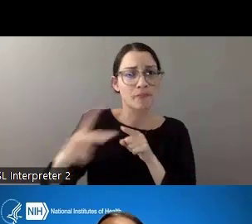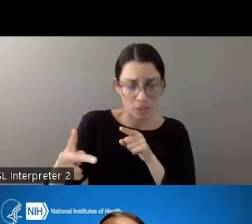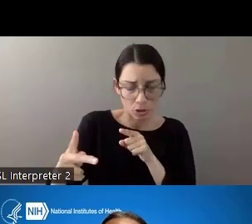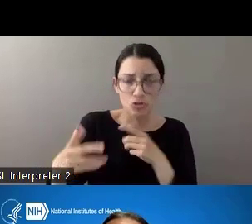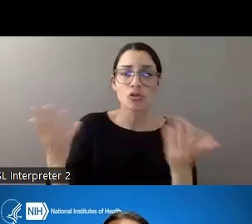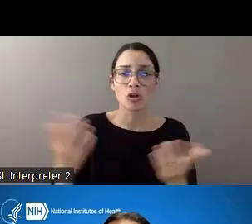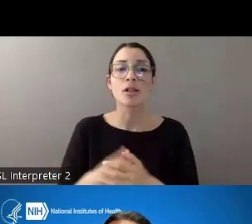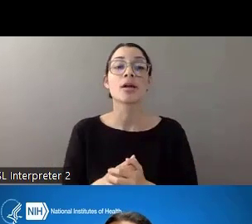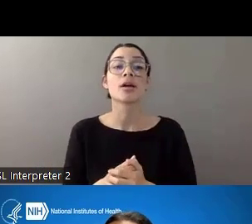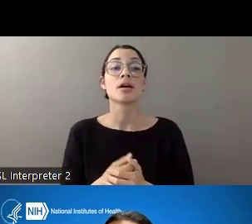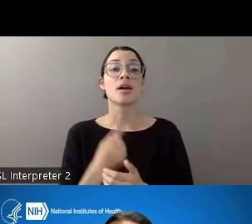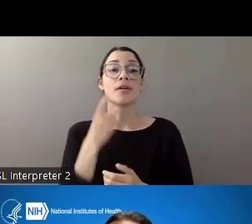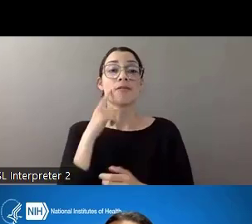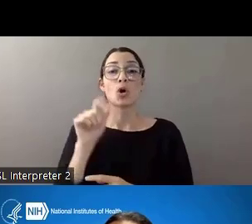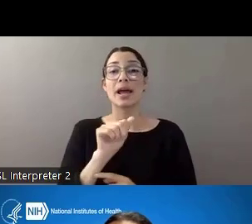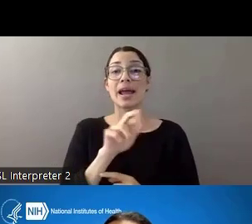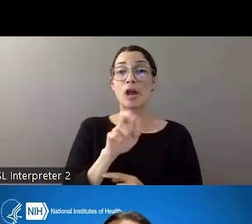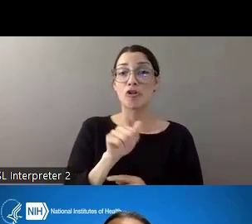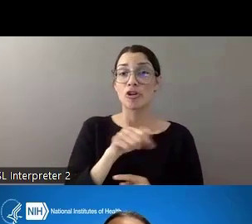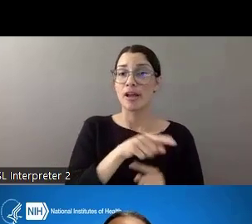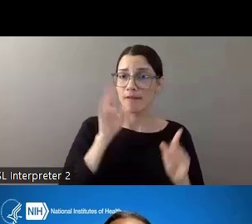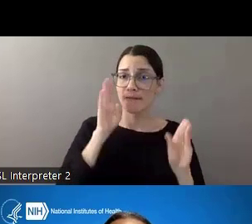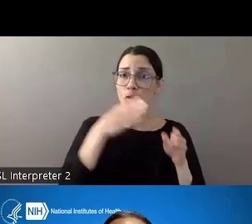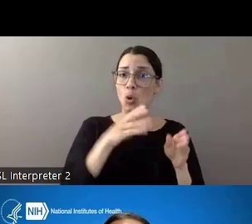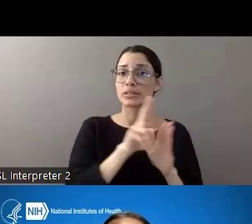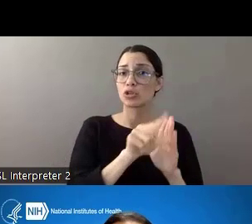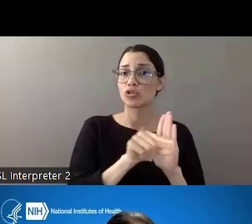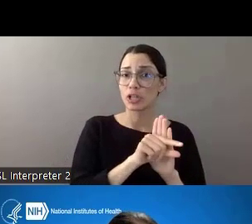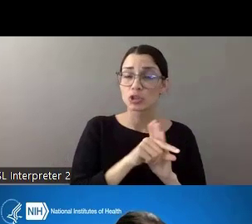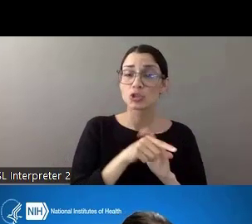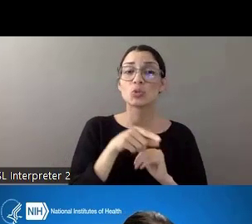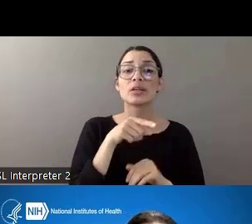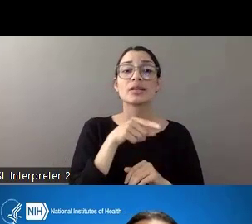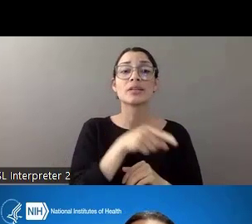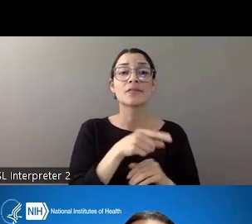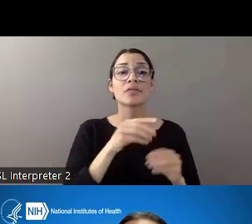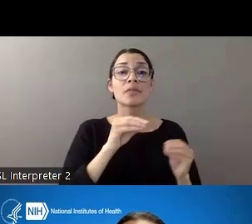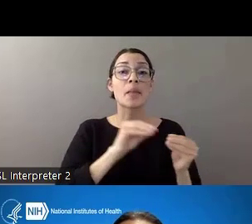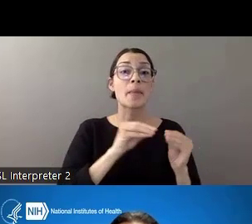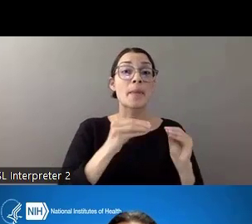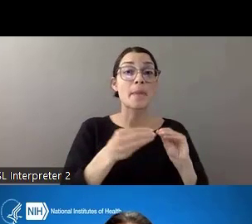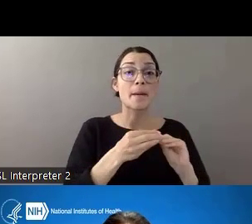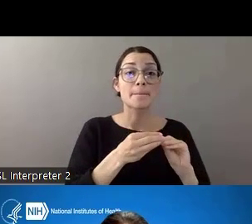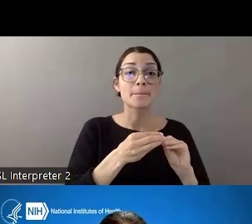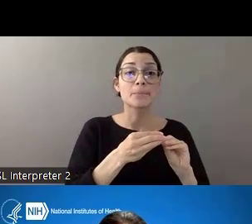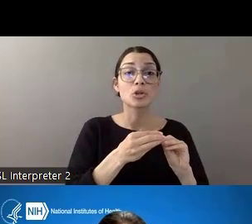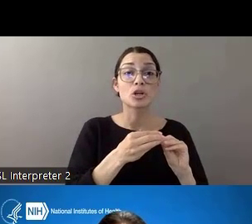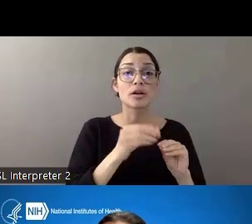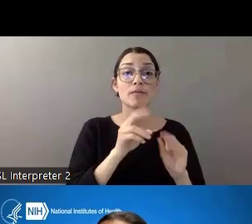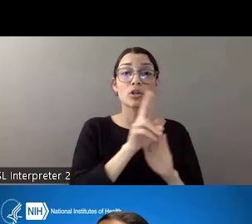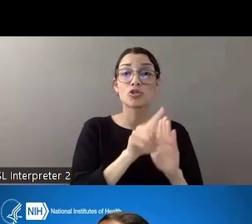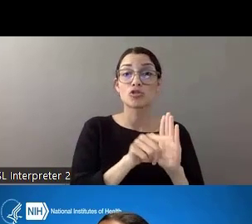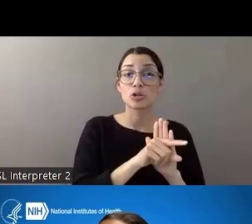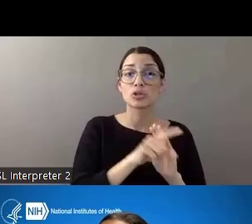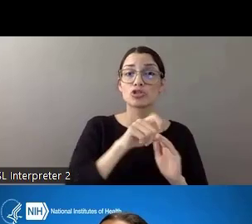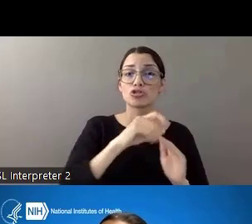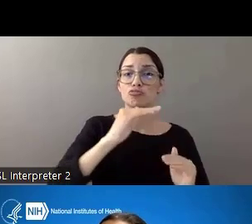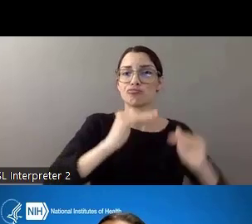which focuses on undergraduate researchers, the number of undergraduate researchers should be greater than the number of other researchers. For the REAP, you want to think about